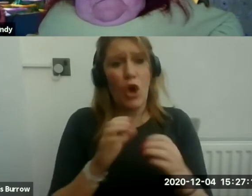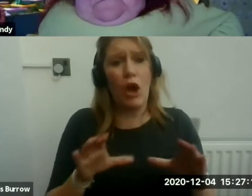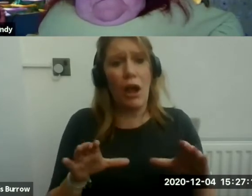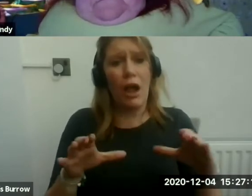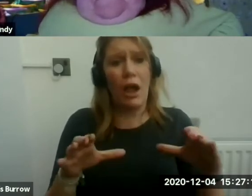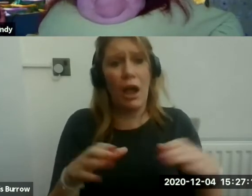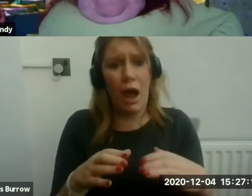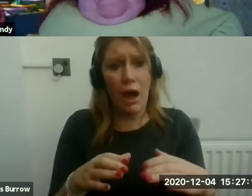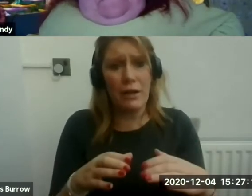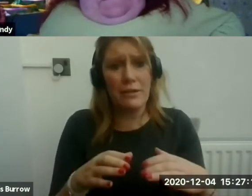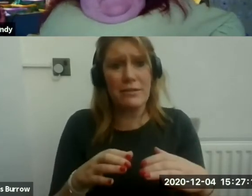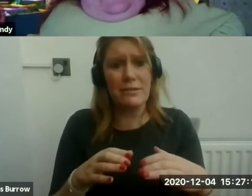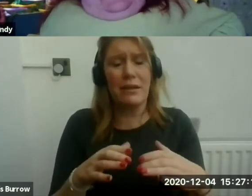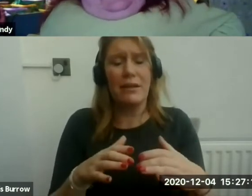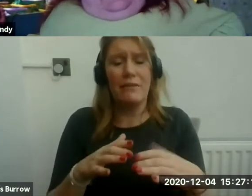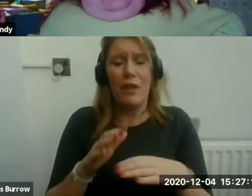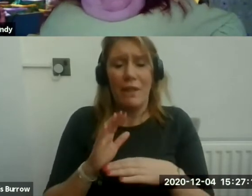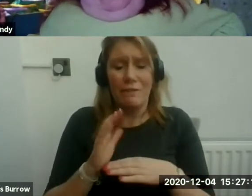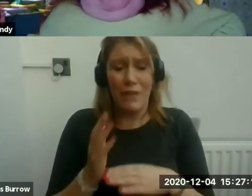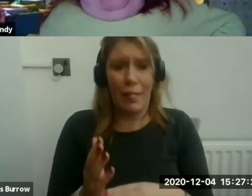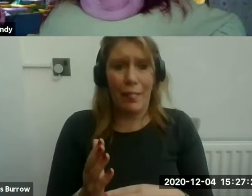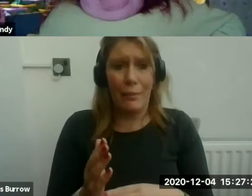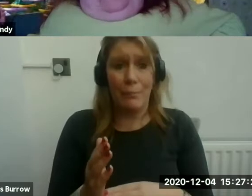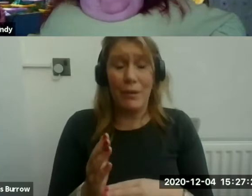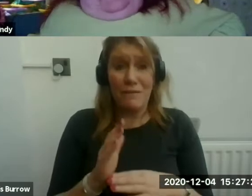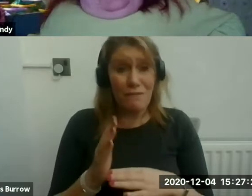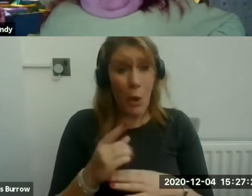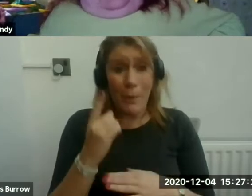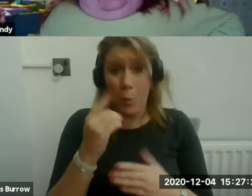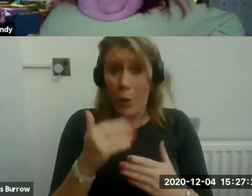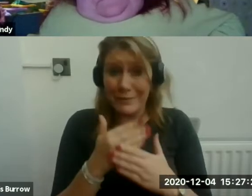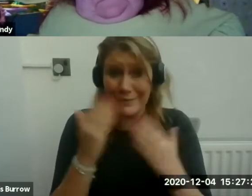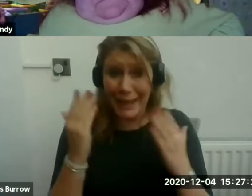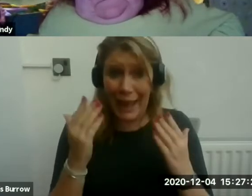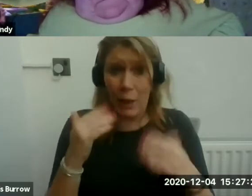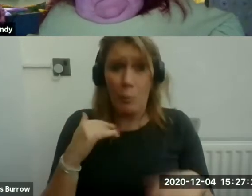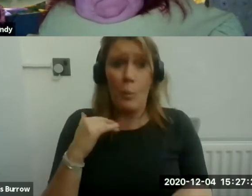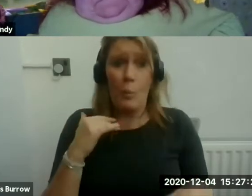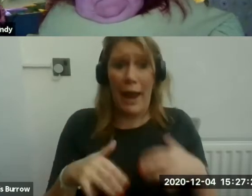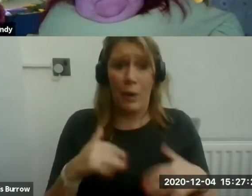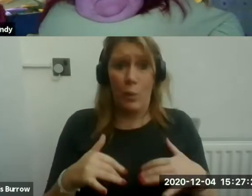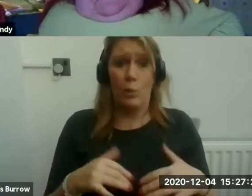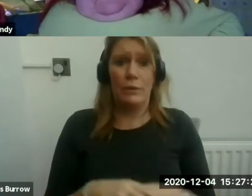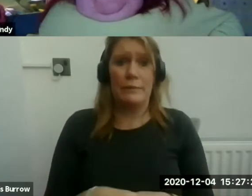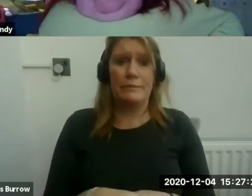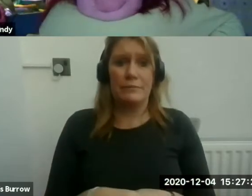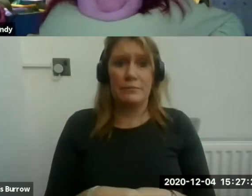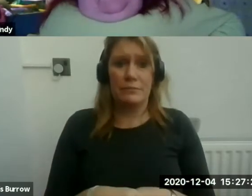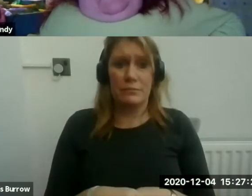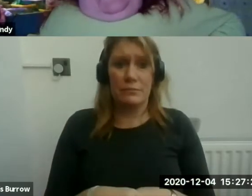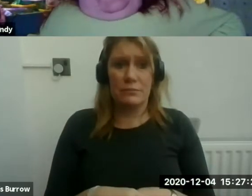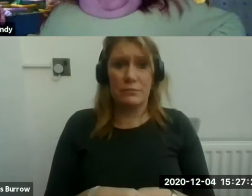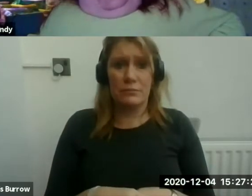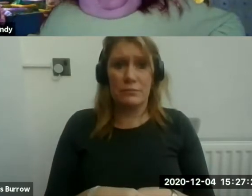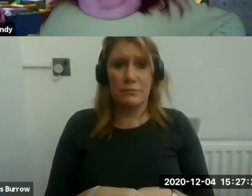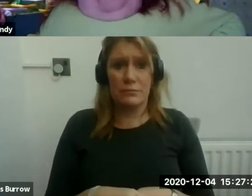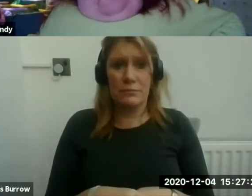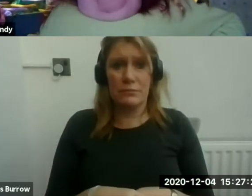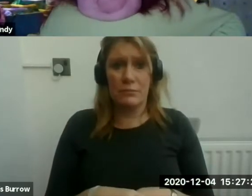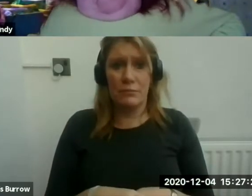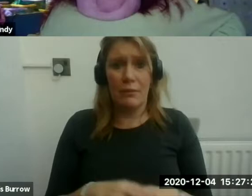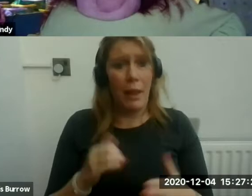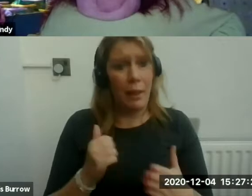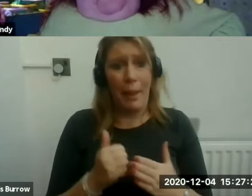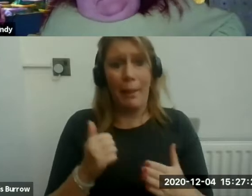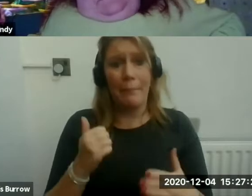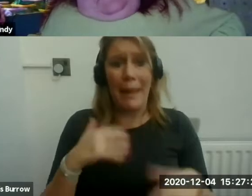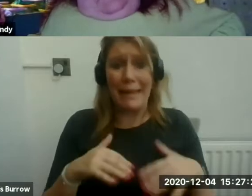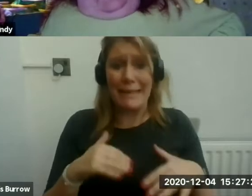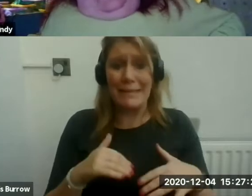film in one day is outstanding, really,